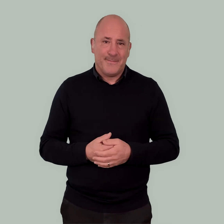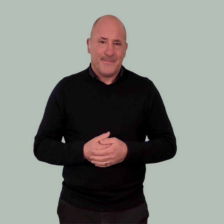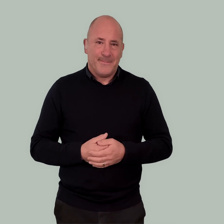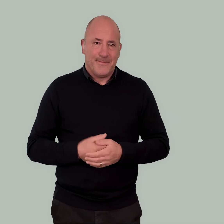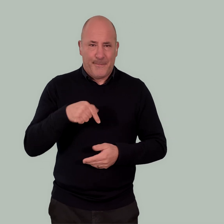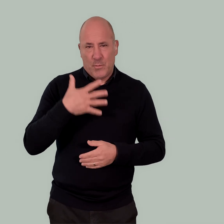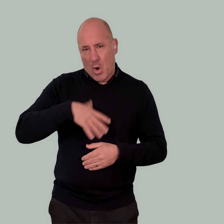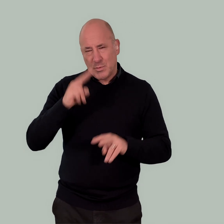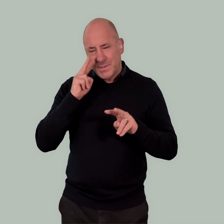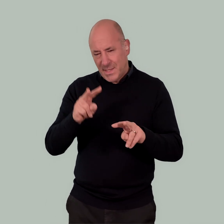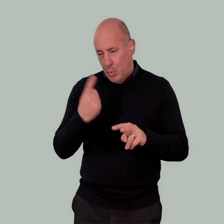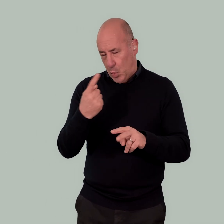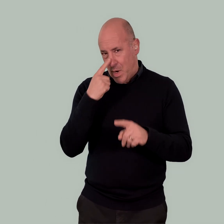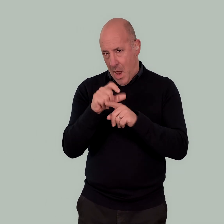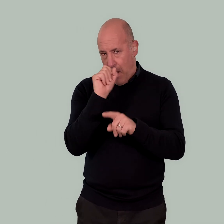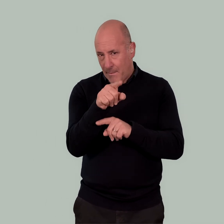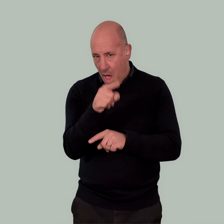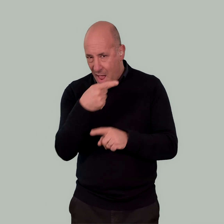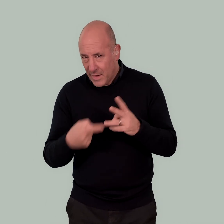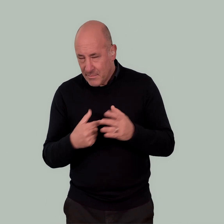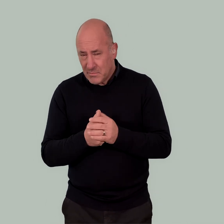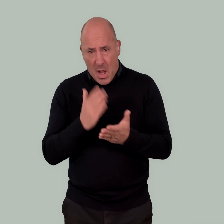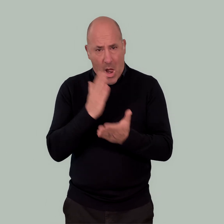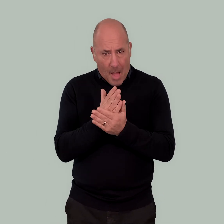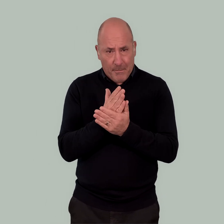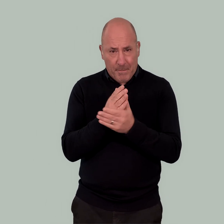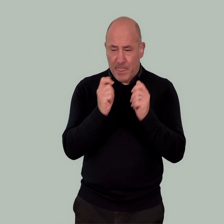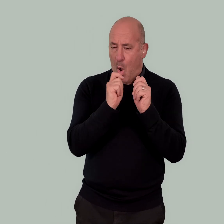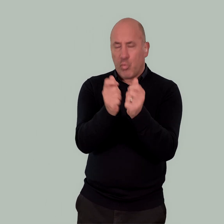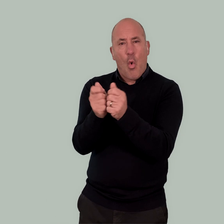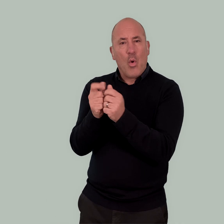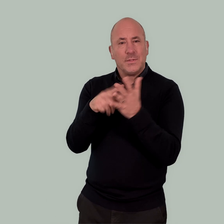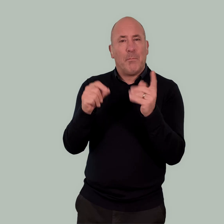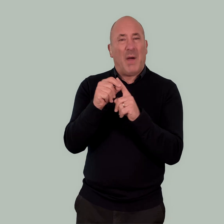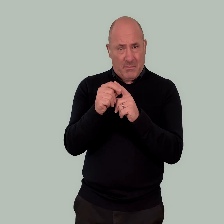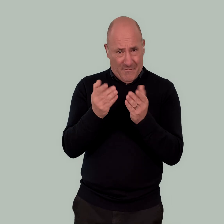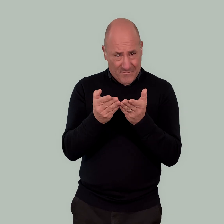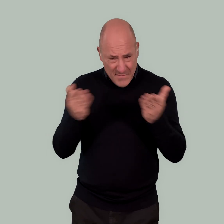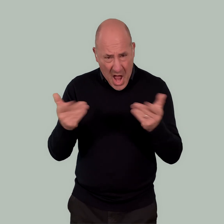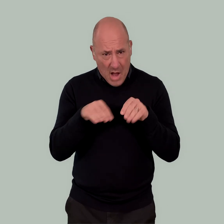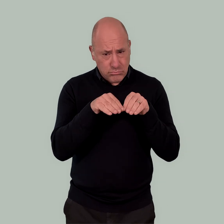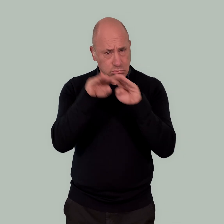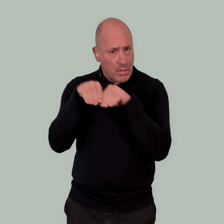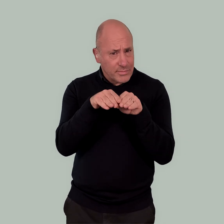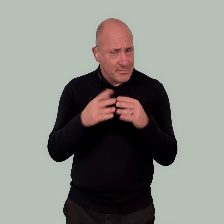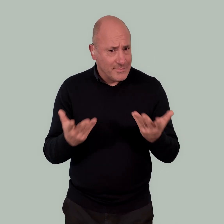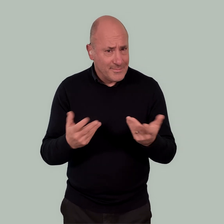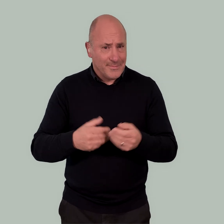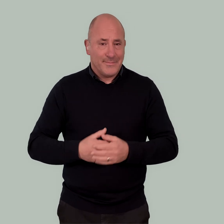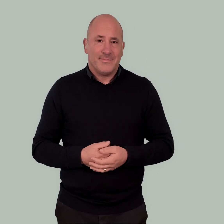The Review will examine eligibility, fairness and equity in the award of PIP.